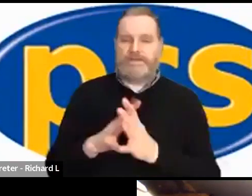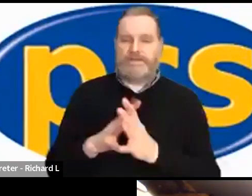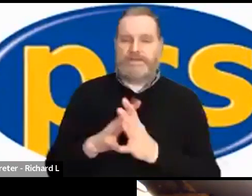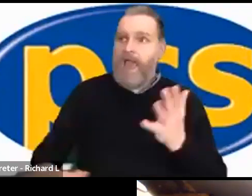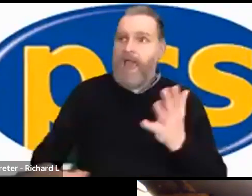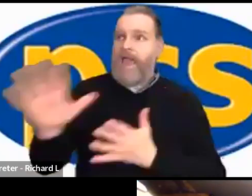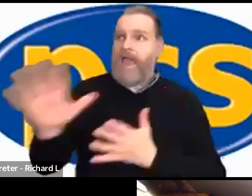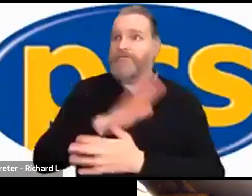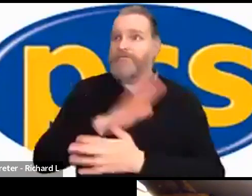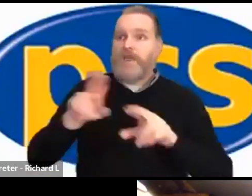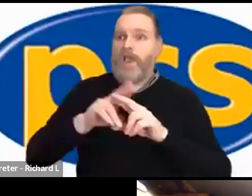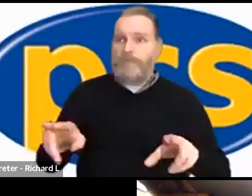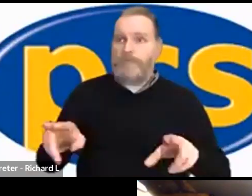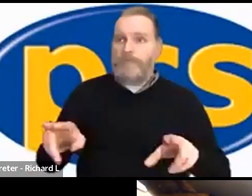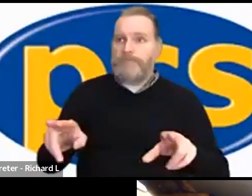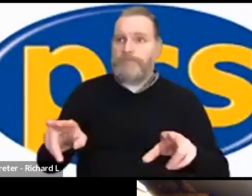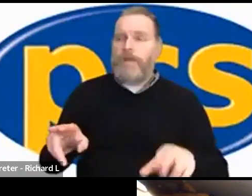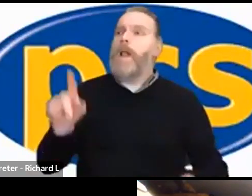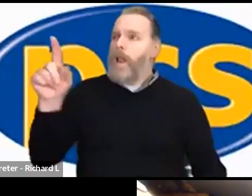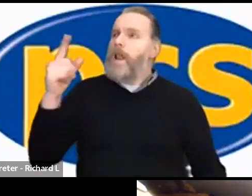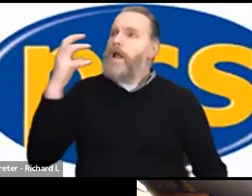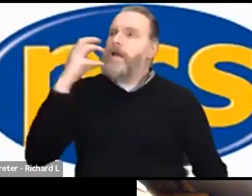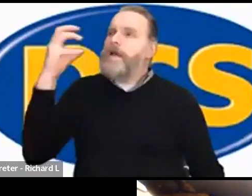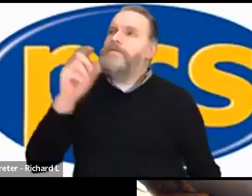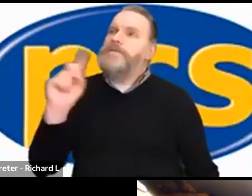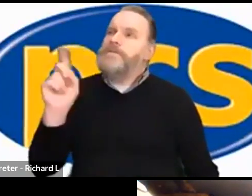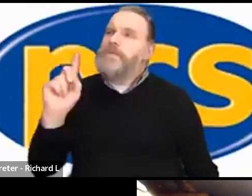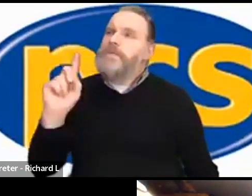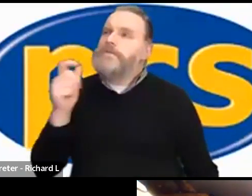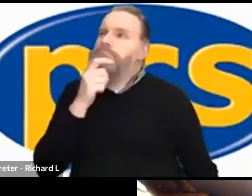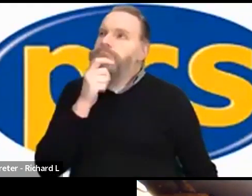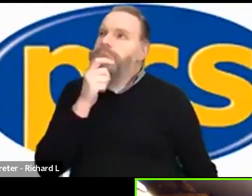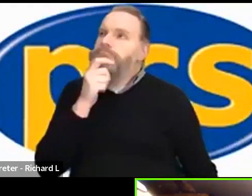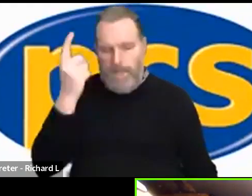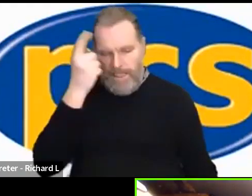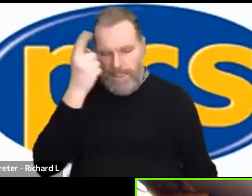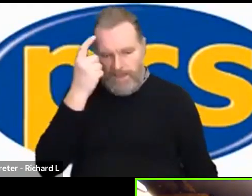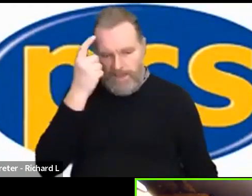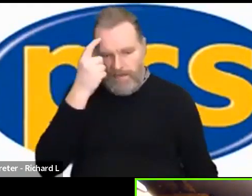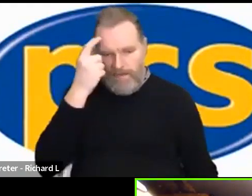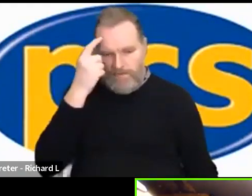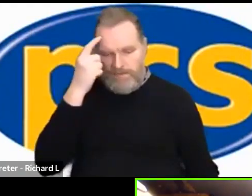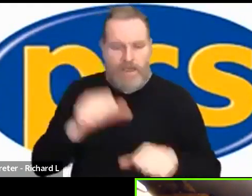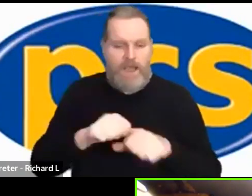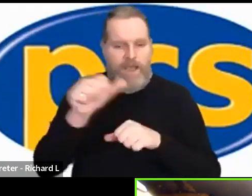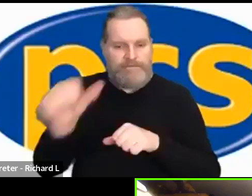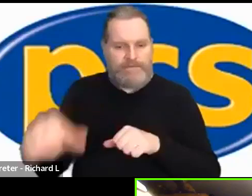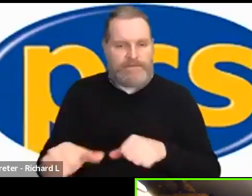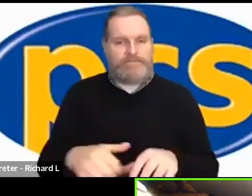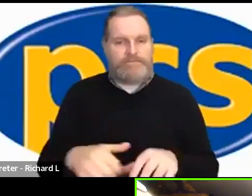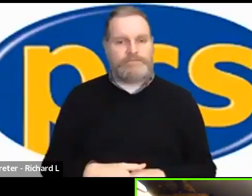and let's make sure that the that the government of something to think about, and then we'll continue the the discussion about where, after that if we don't get anywhere